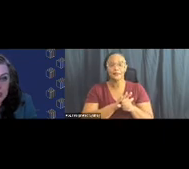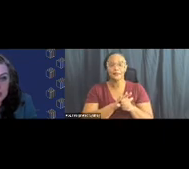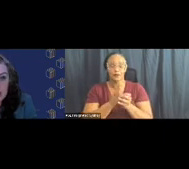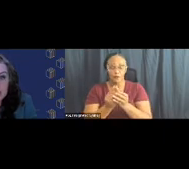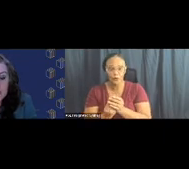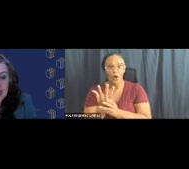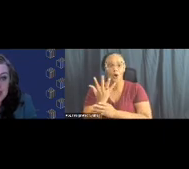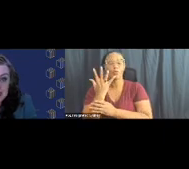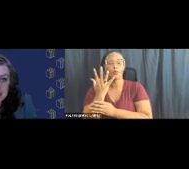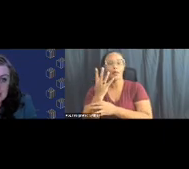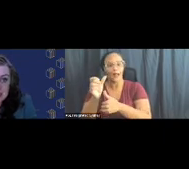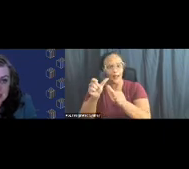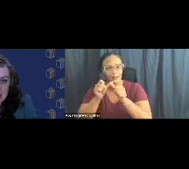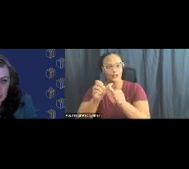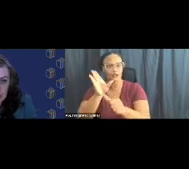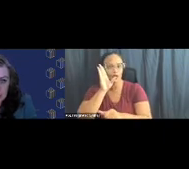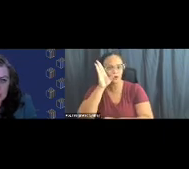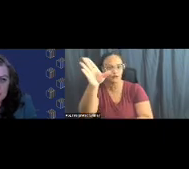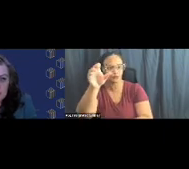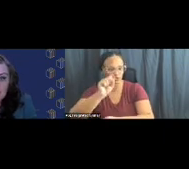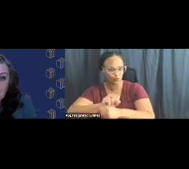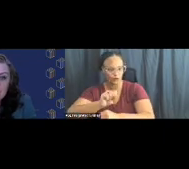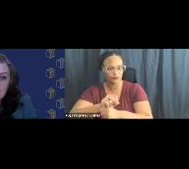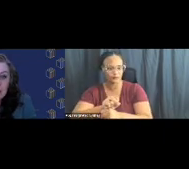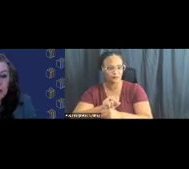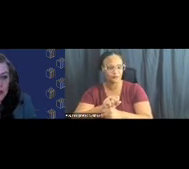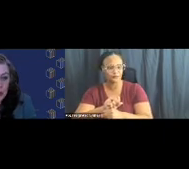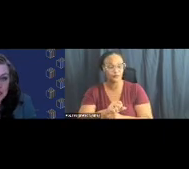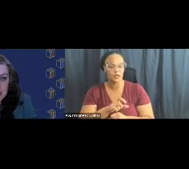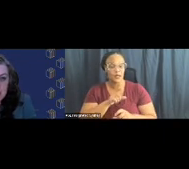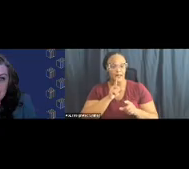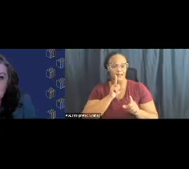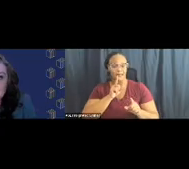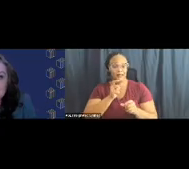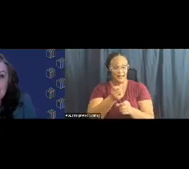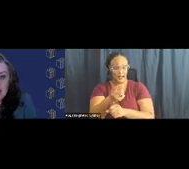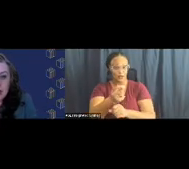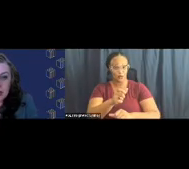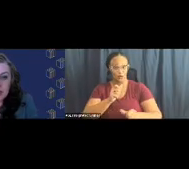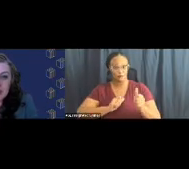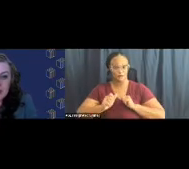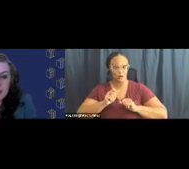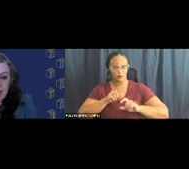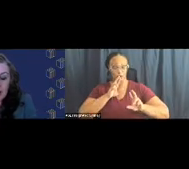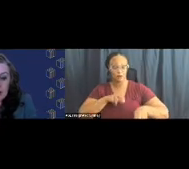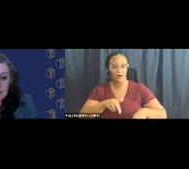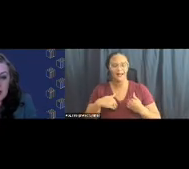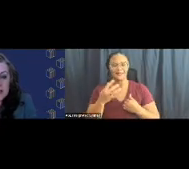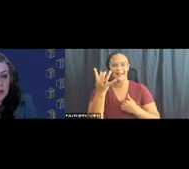report includes 18 indicators, 11 performance indicators that measure student outcomes,